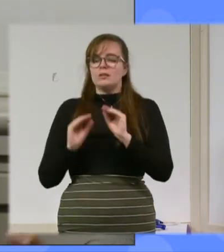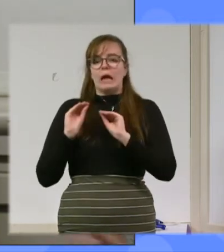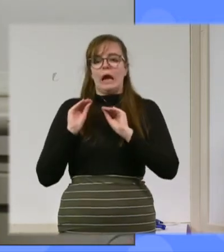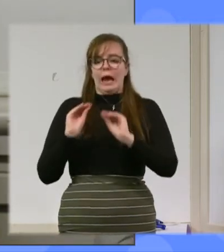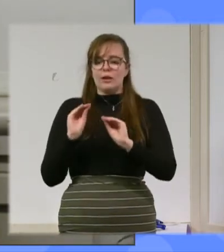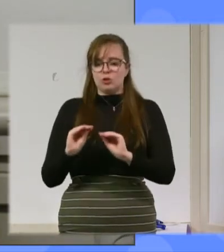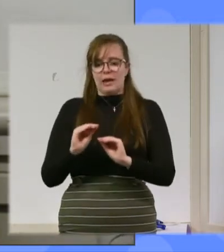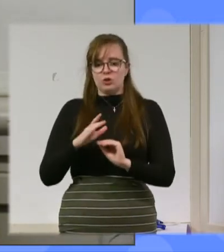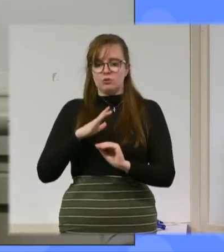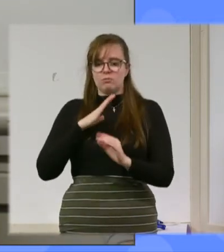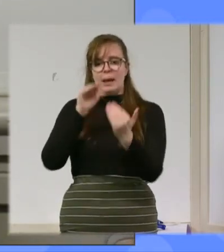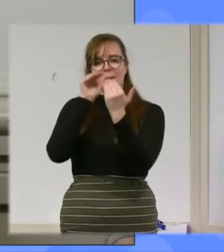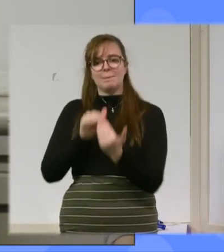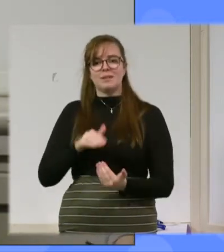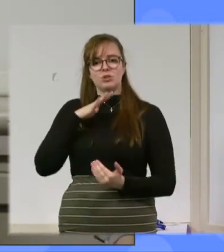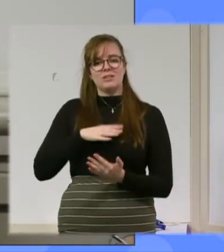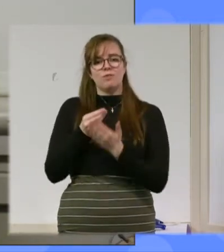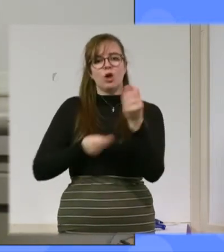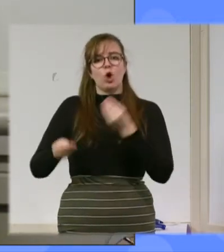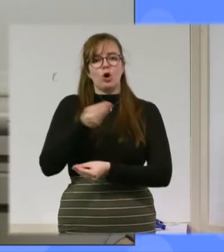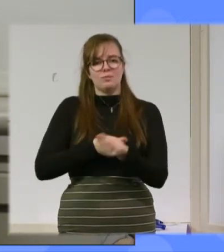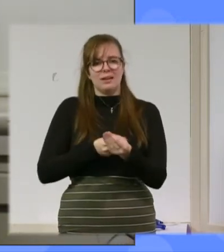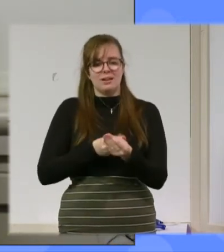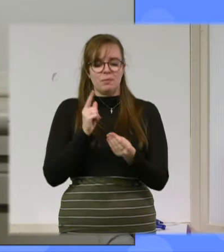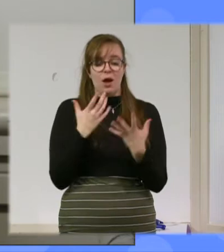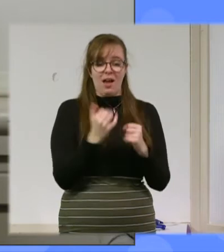needs of the economy but there are those challenges that lie ahead of us as a